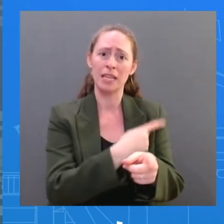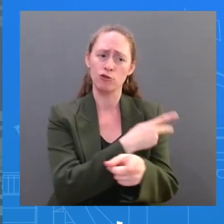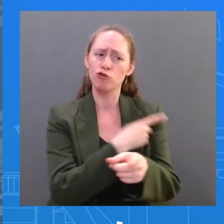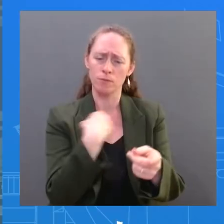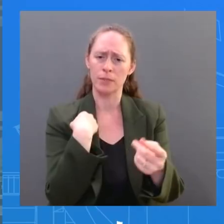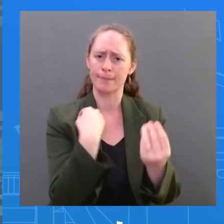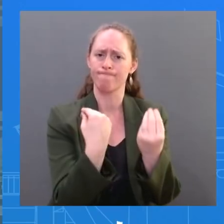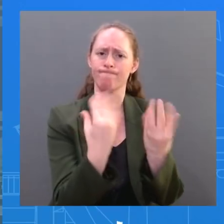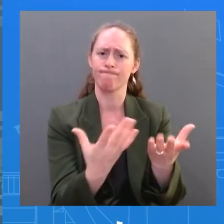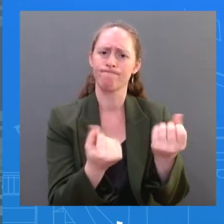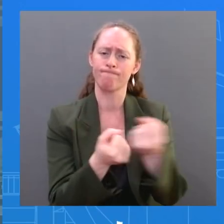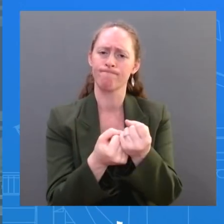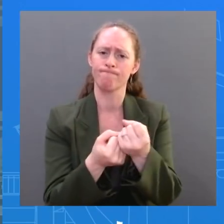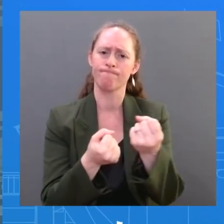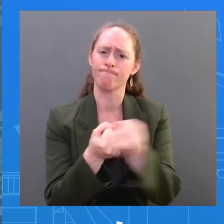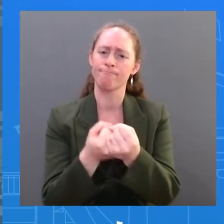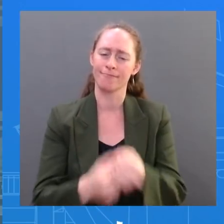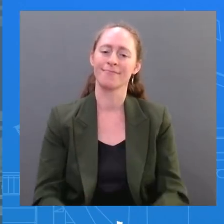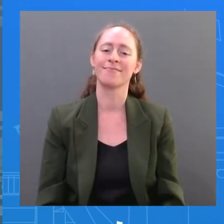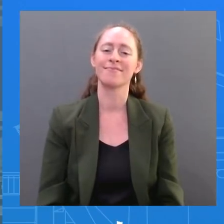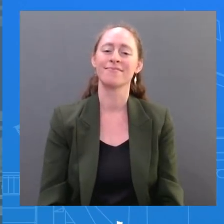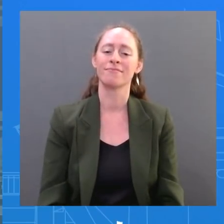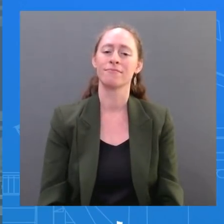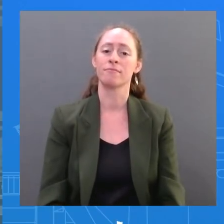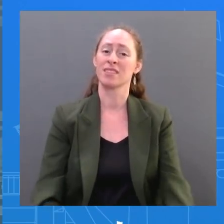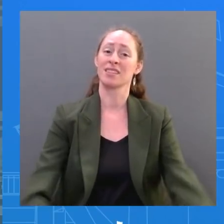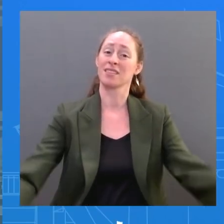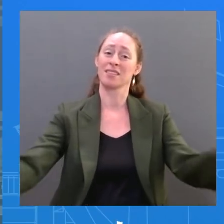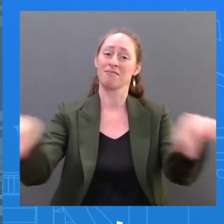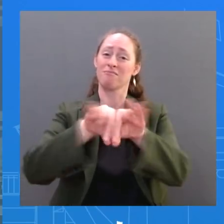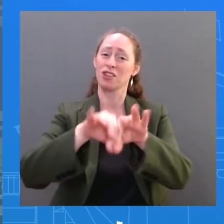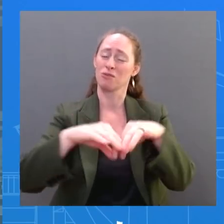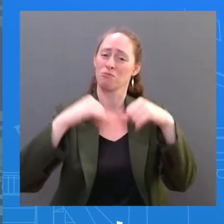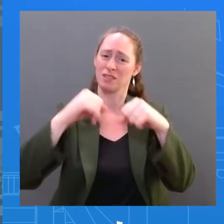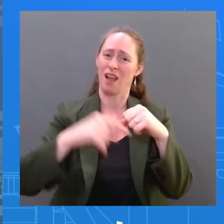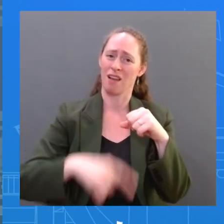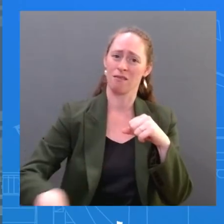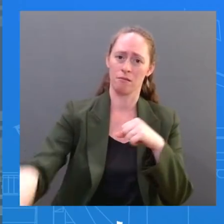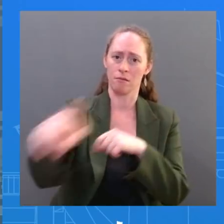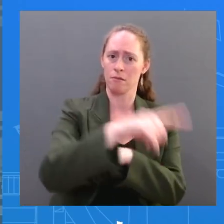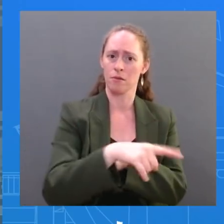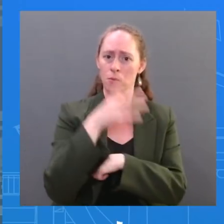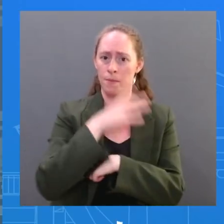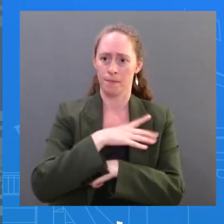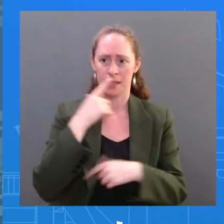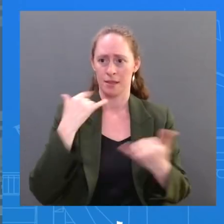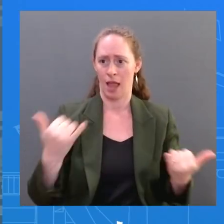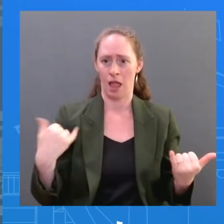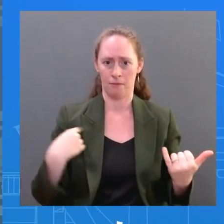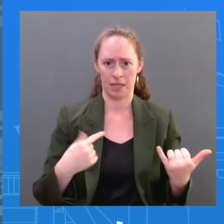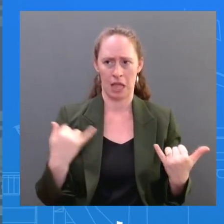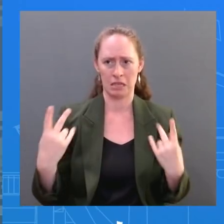where, you know, what we are experiencing already but will continue to experience is serious legal chaos.